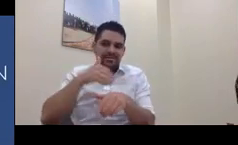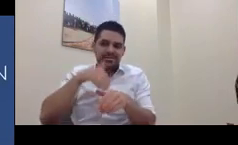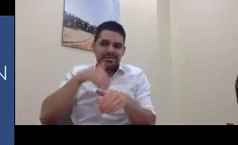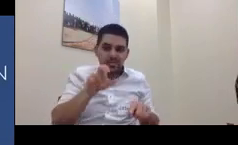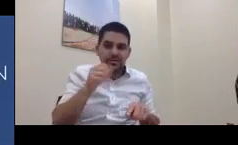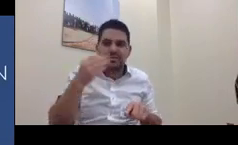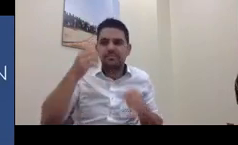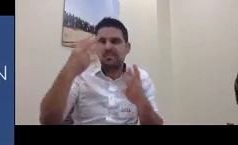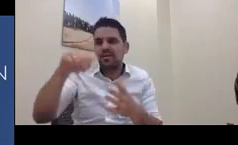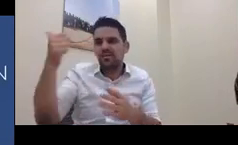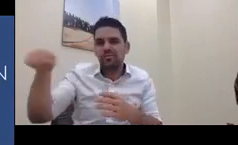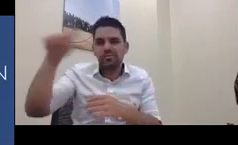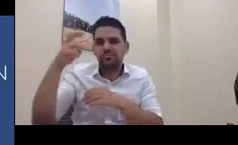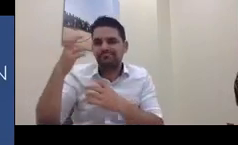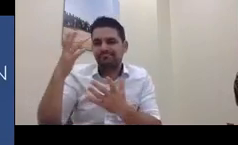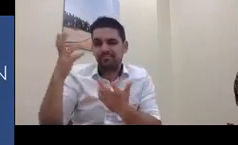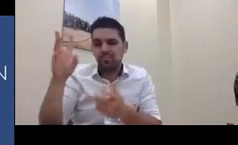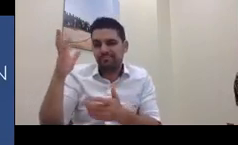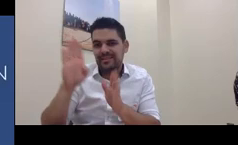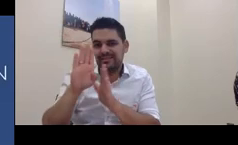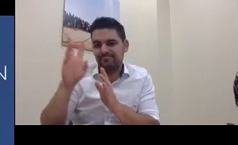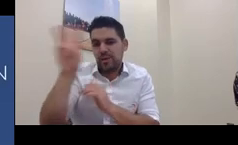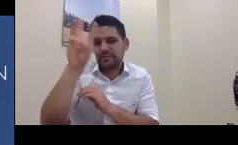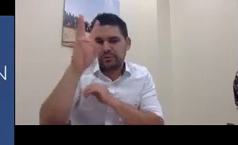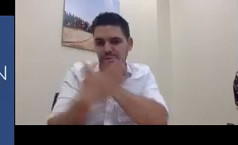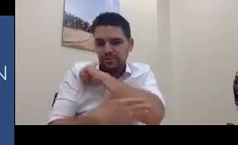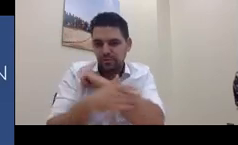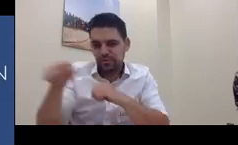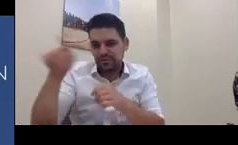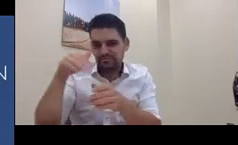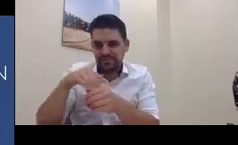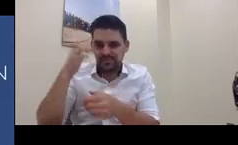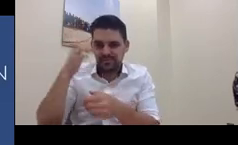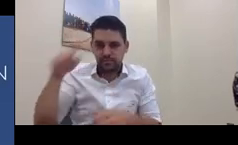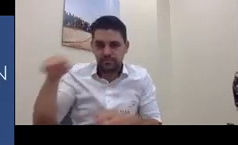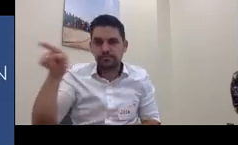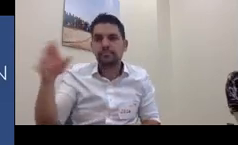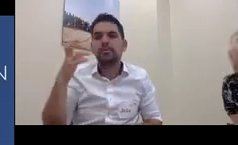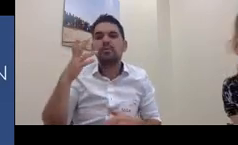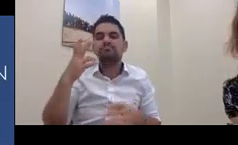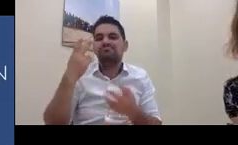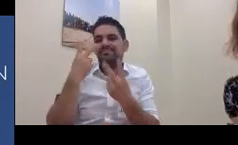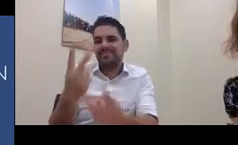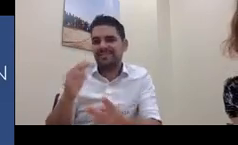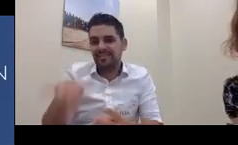But what we did look at based in the United States and other Western countries, in Europe,